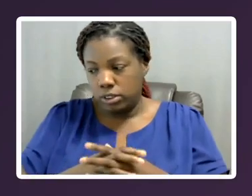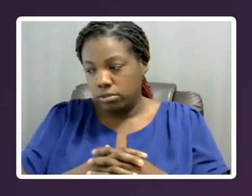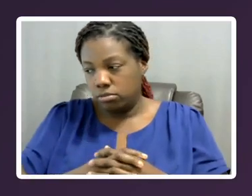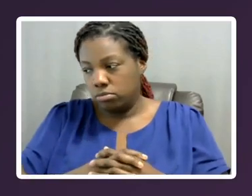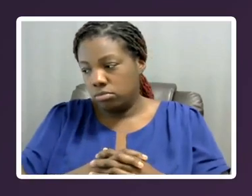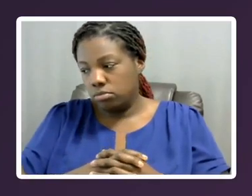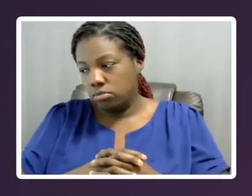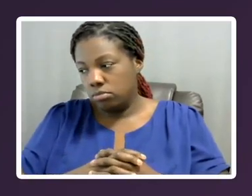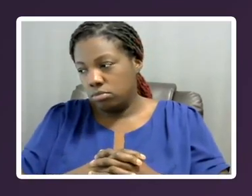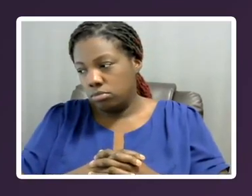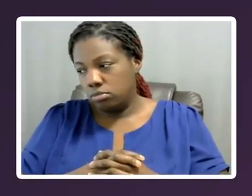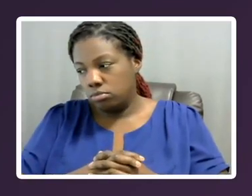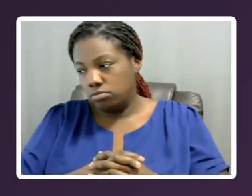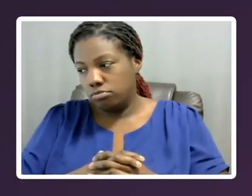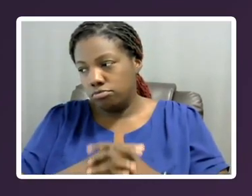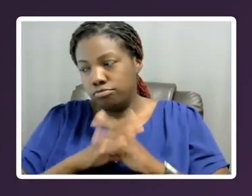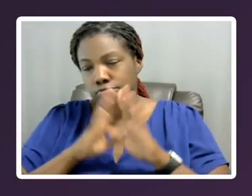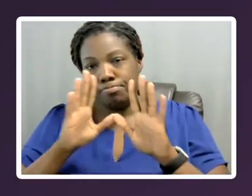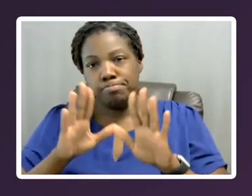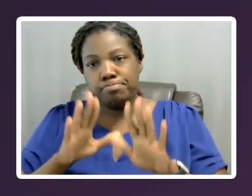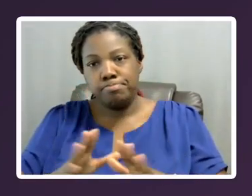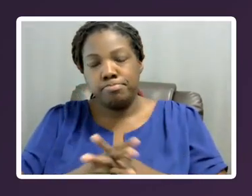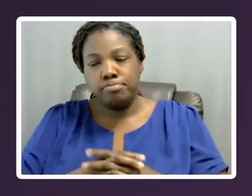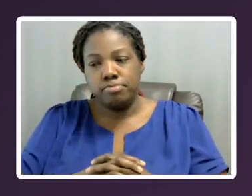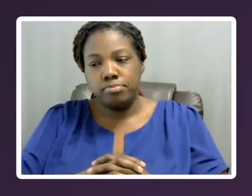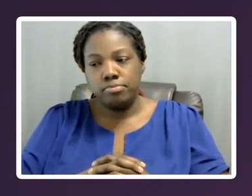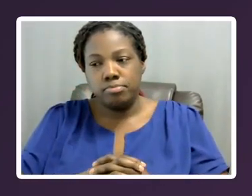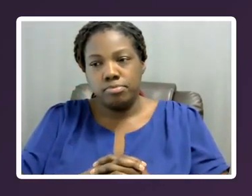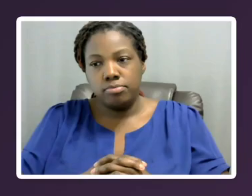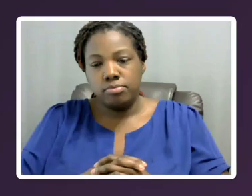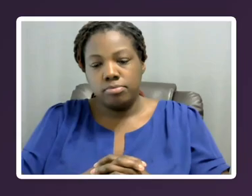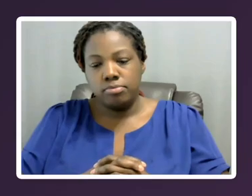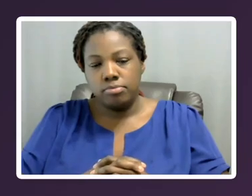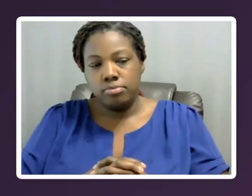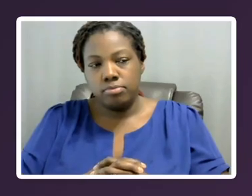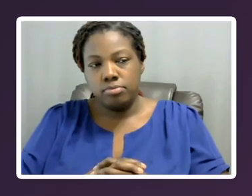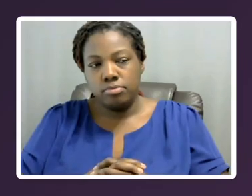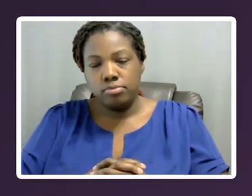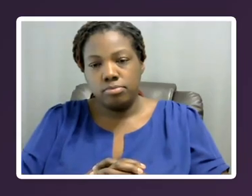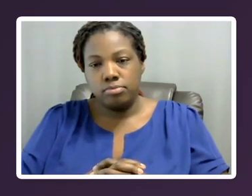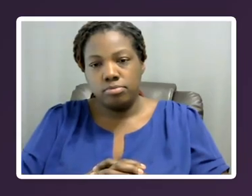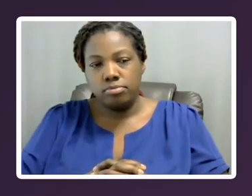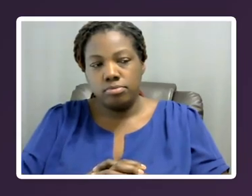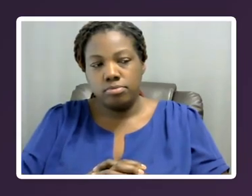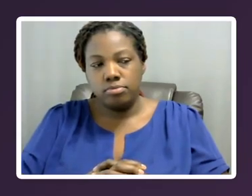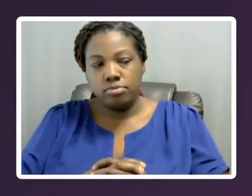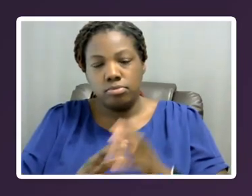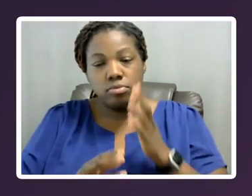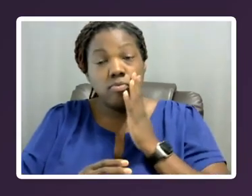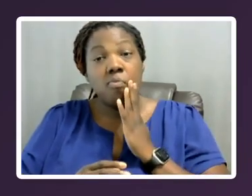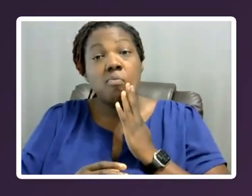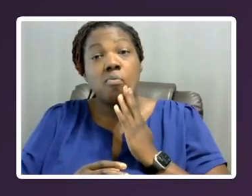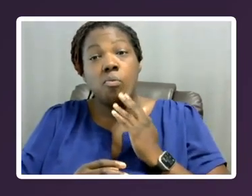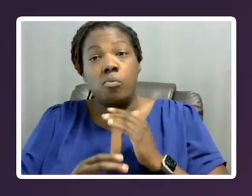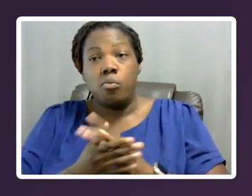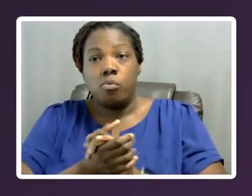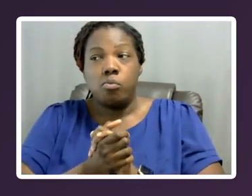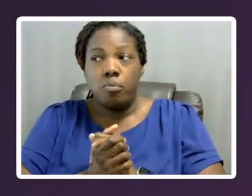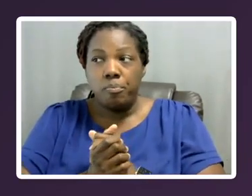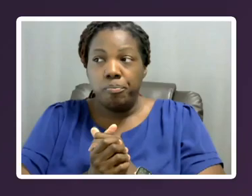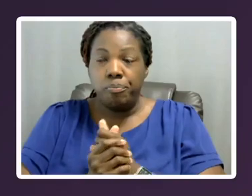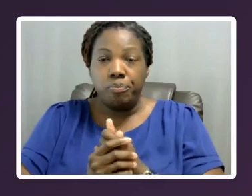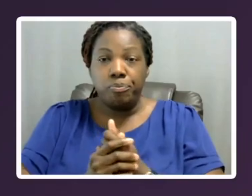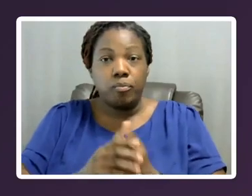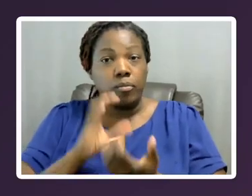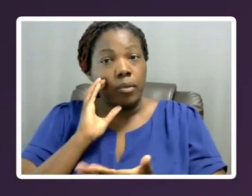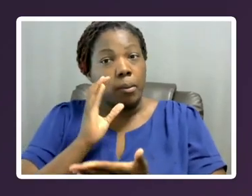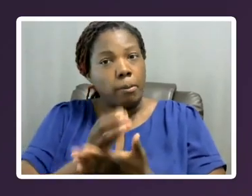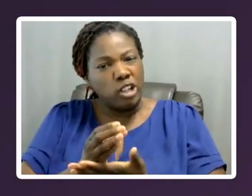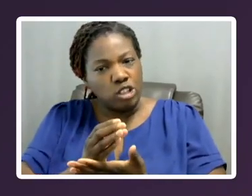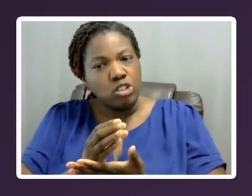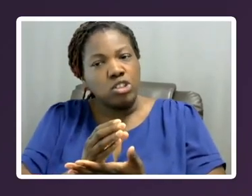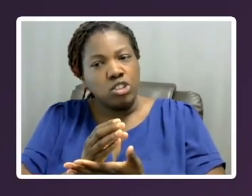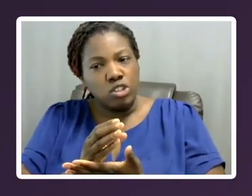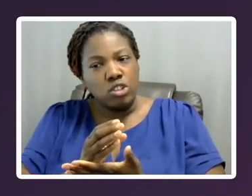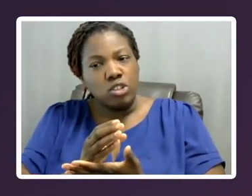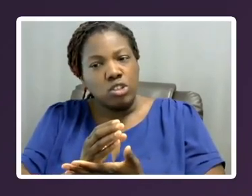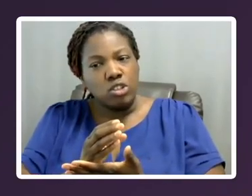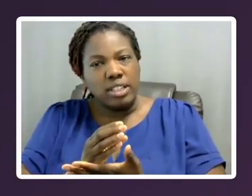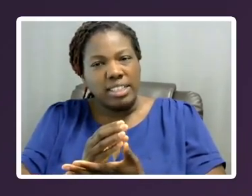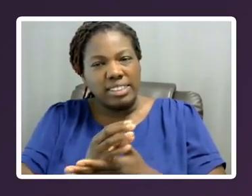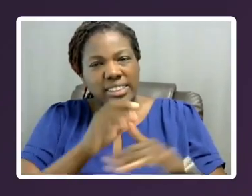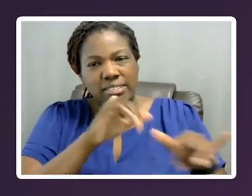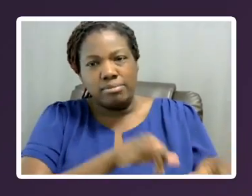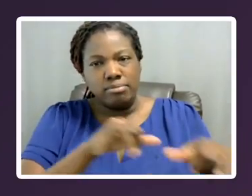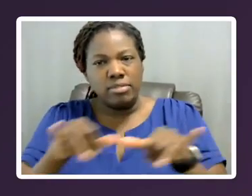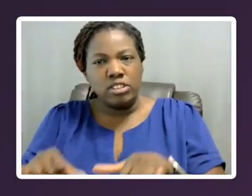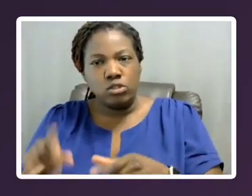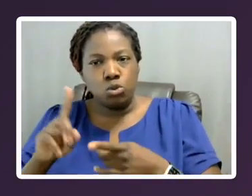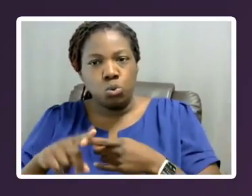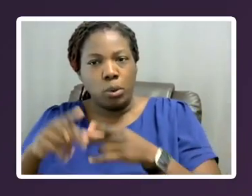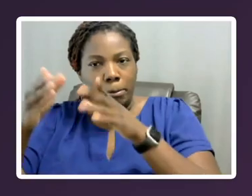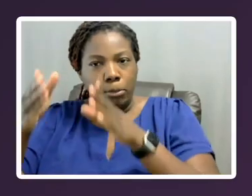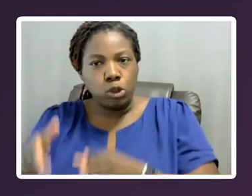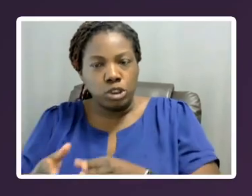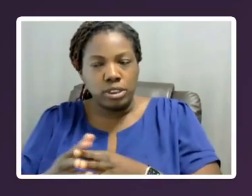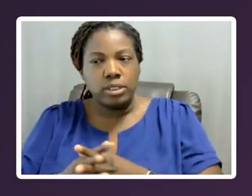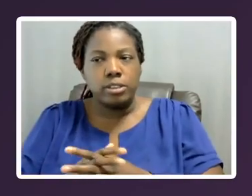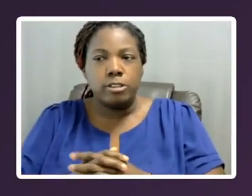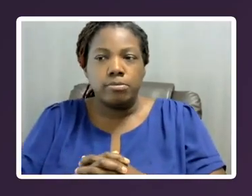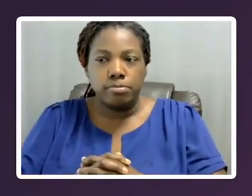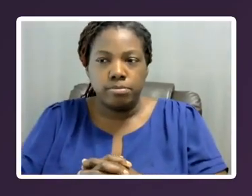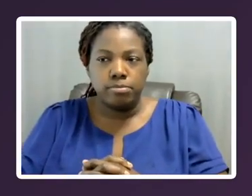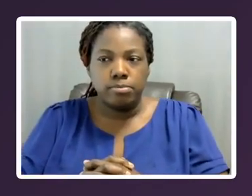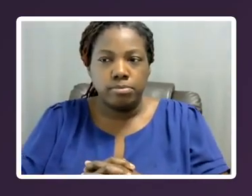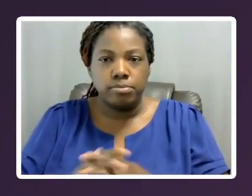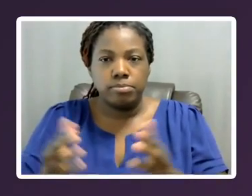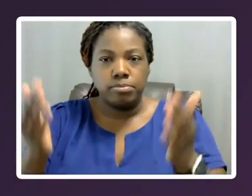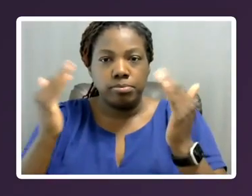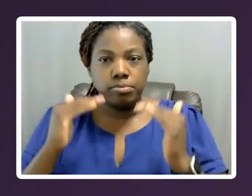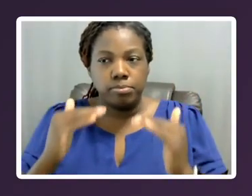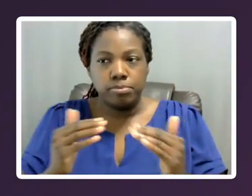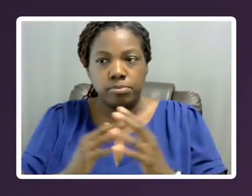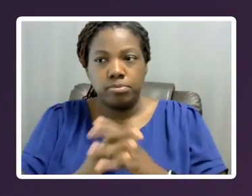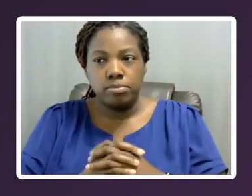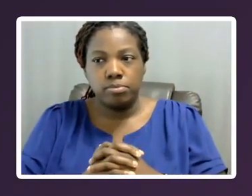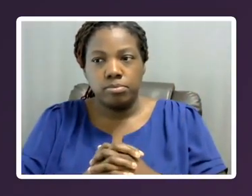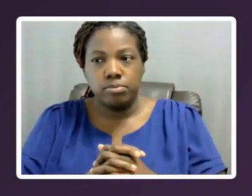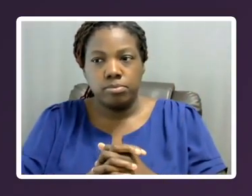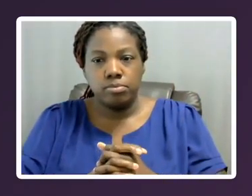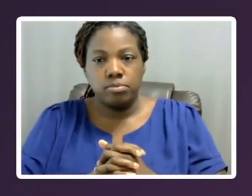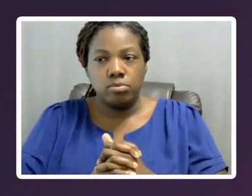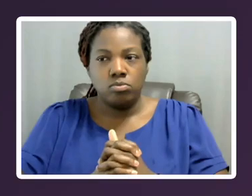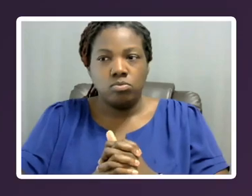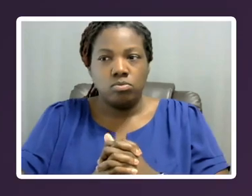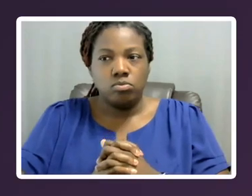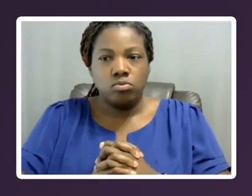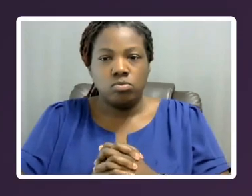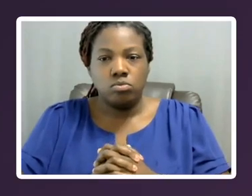Excellent. All right. Well essentially a portrait is a likeness of someone. Next slide, please.